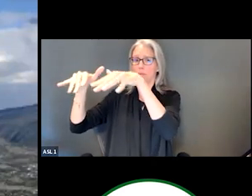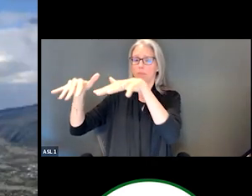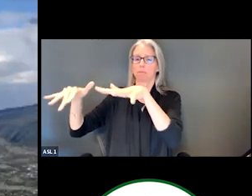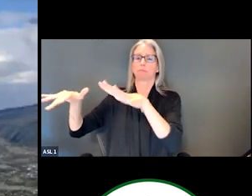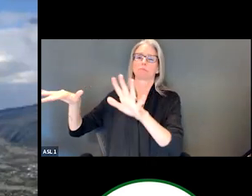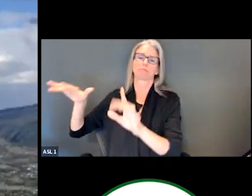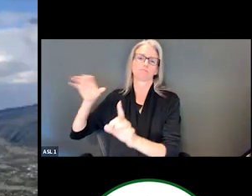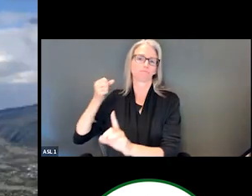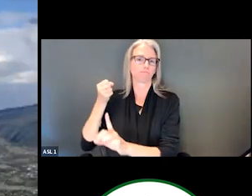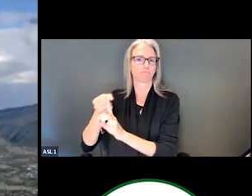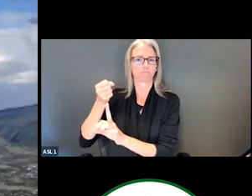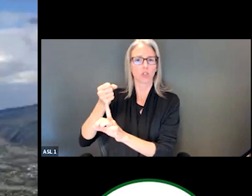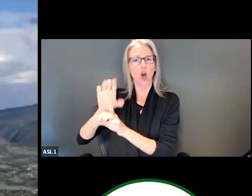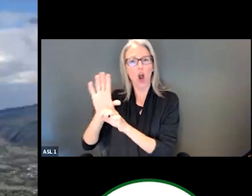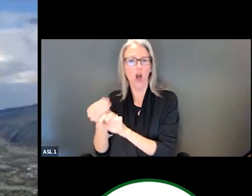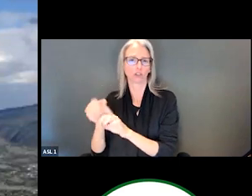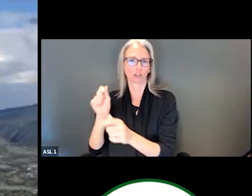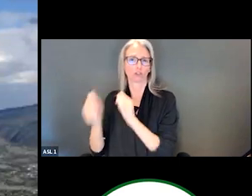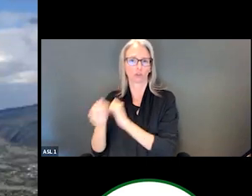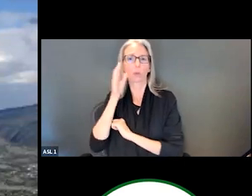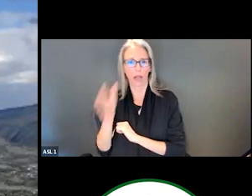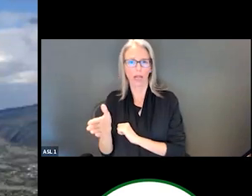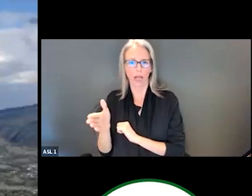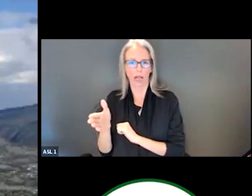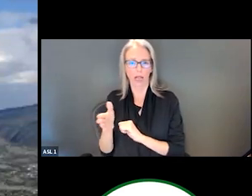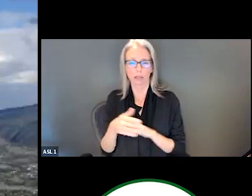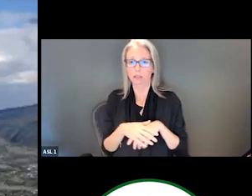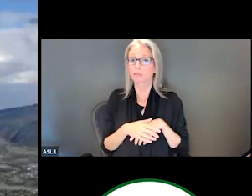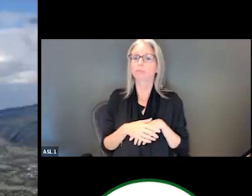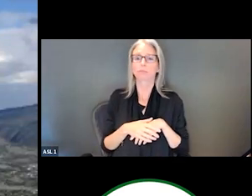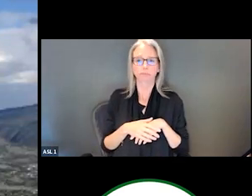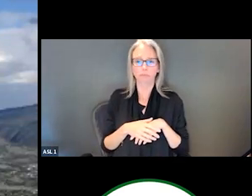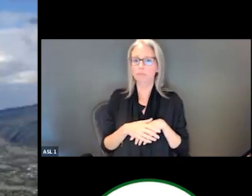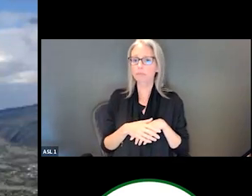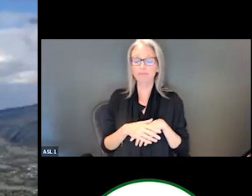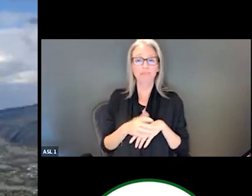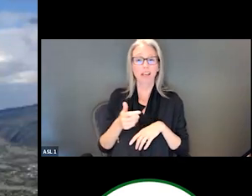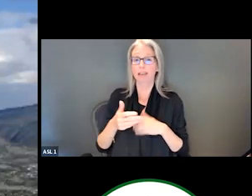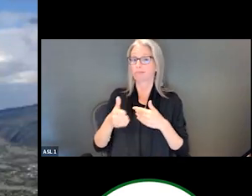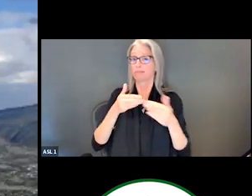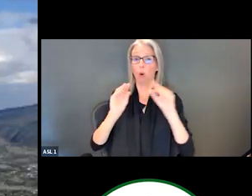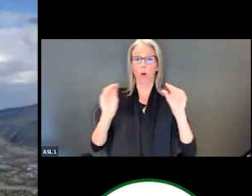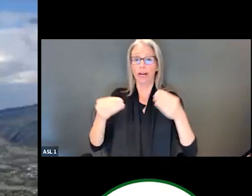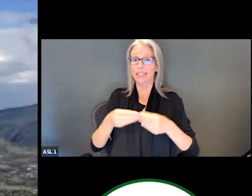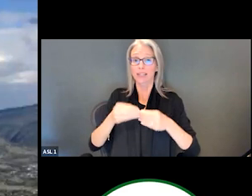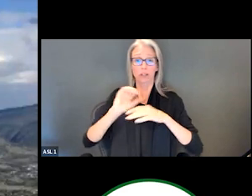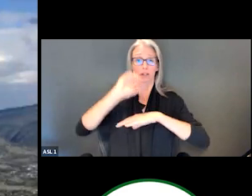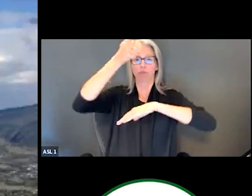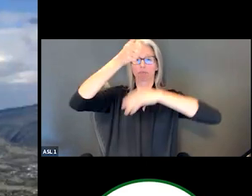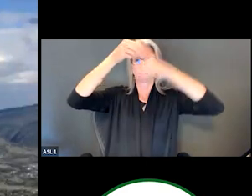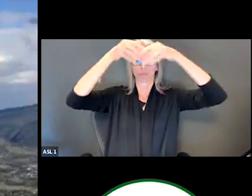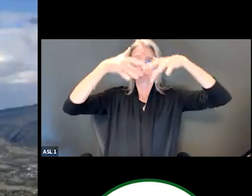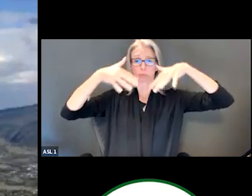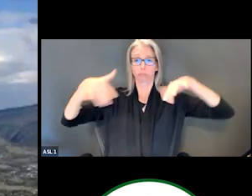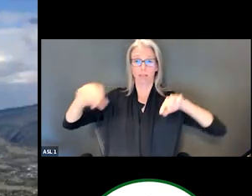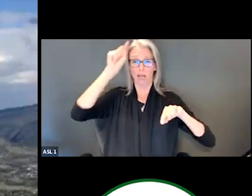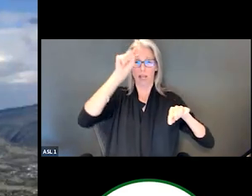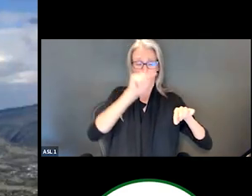with lived experience so that people in management also have have a perspective on accessibility.